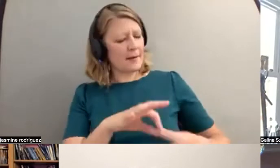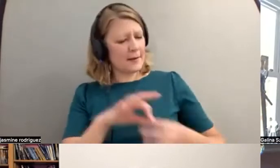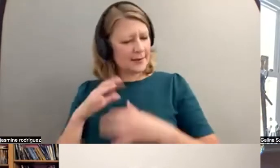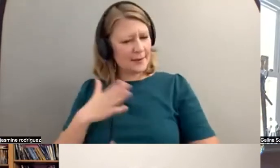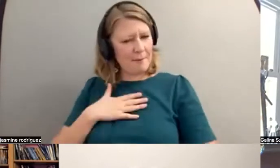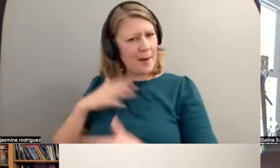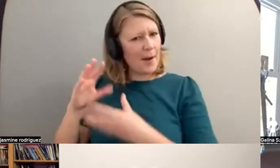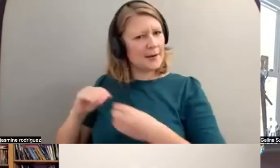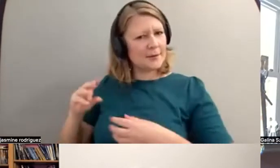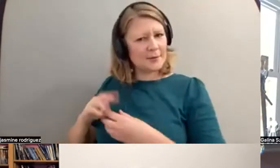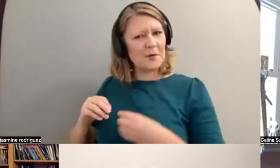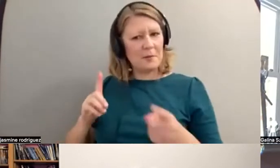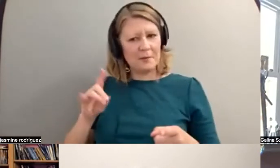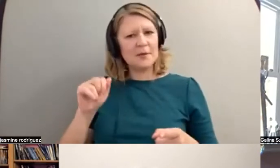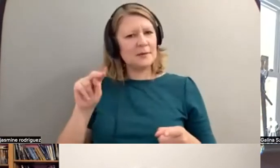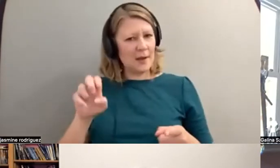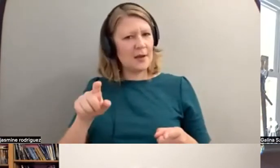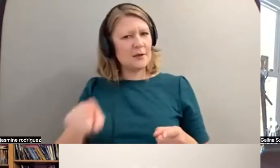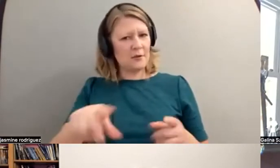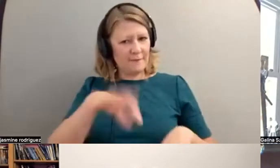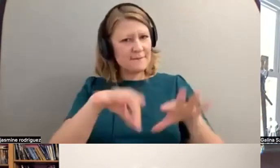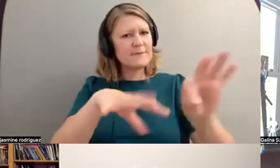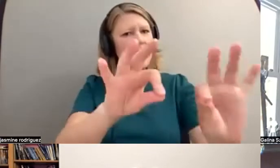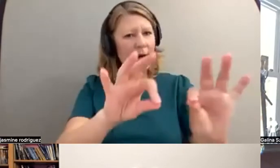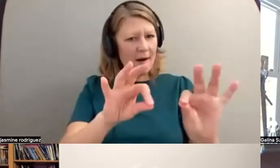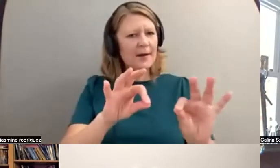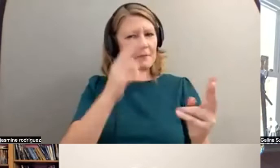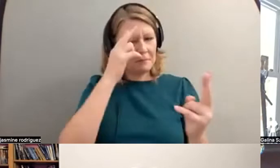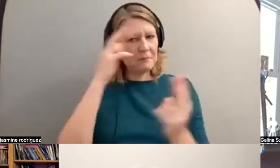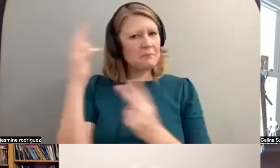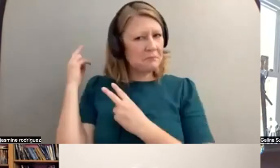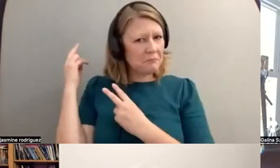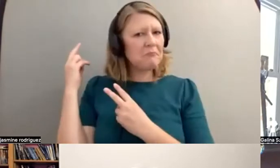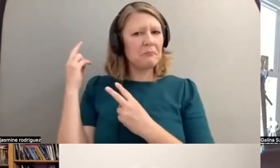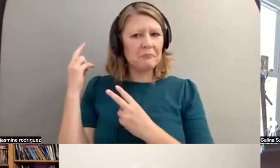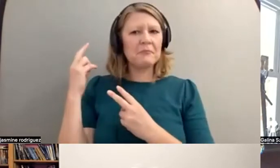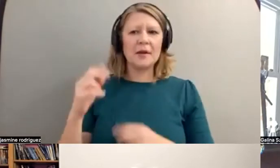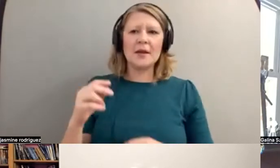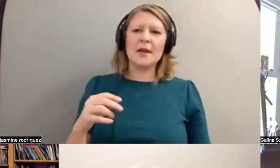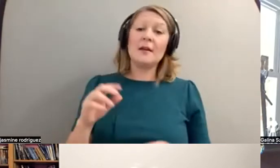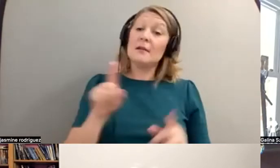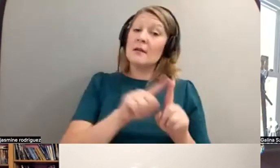to find new chapter in our story. So, for me, that is the